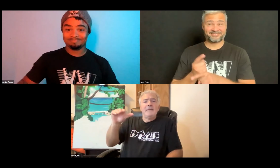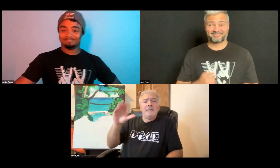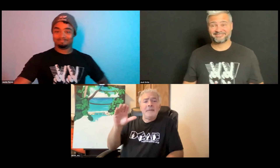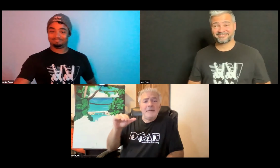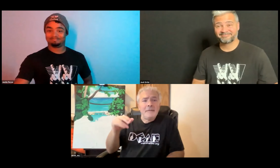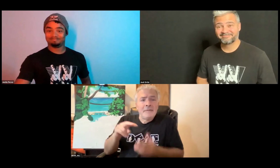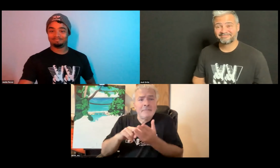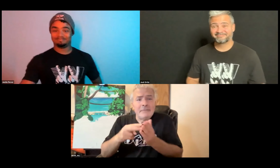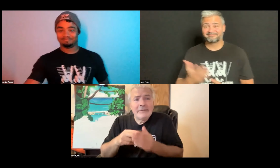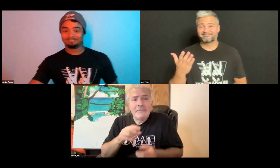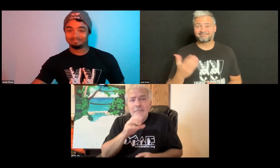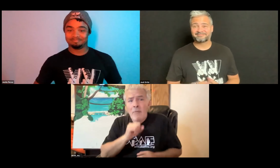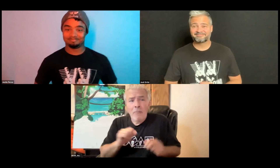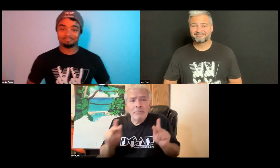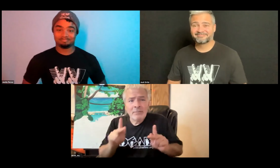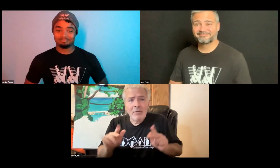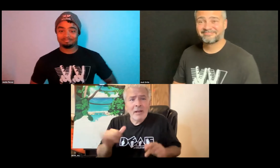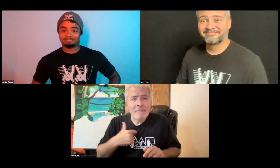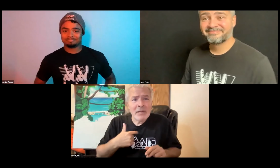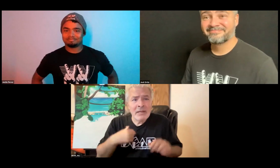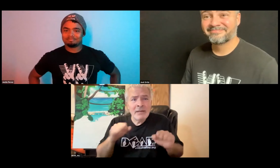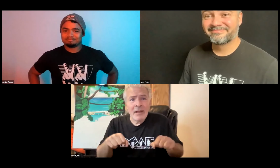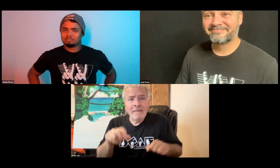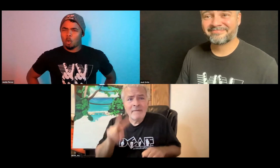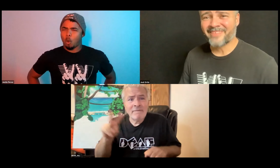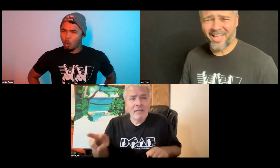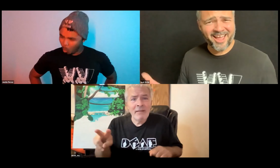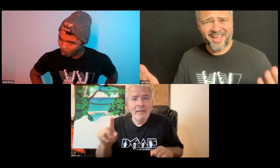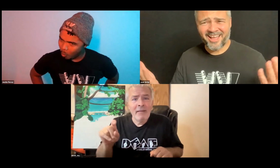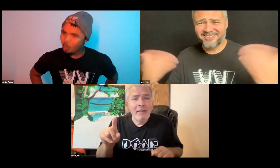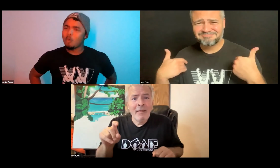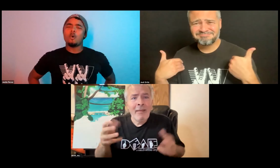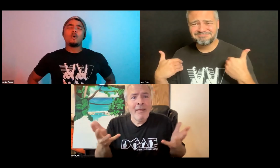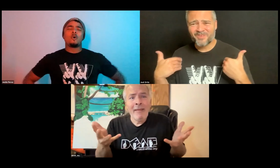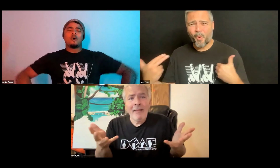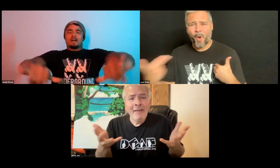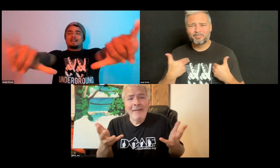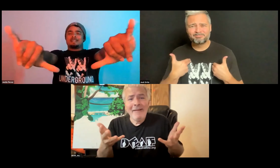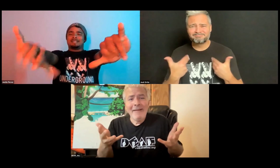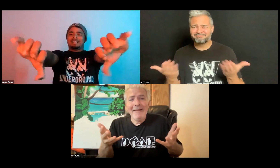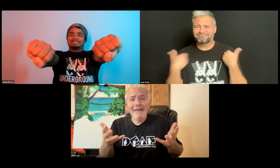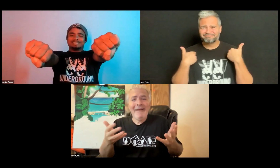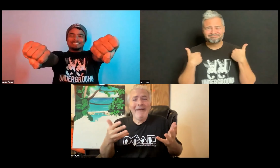Yep, that's definitely -- Can old people like me join? Could I do it too?